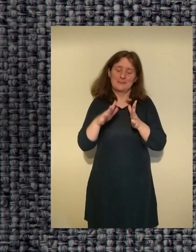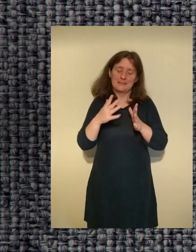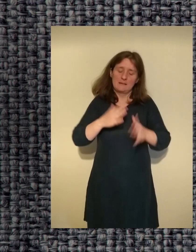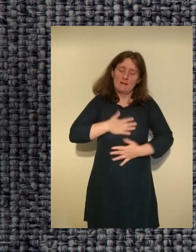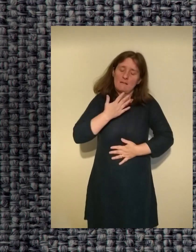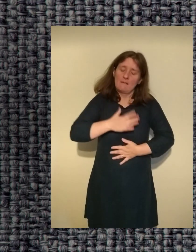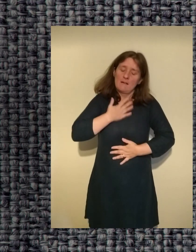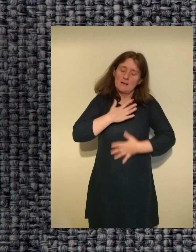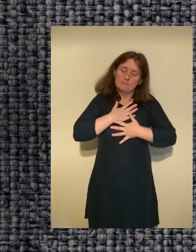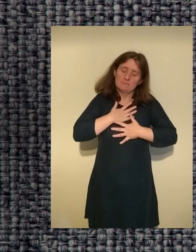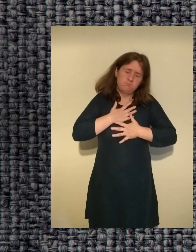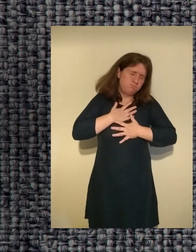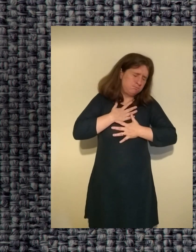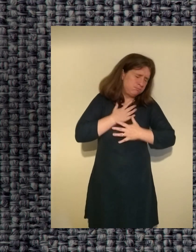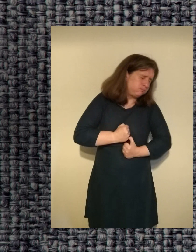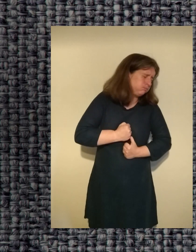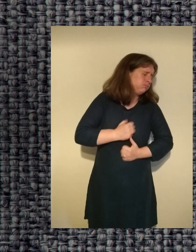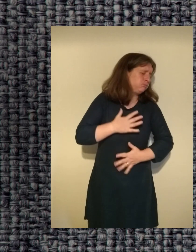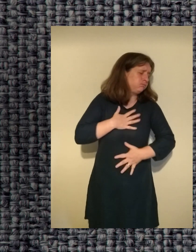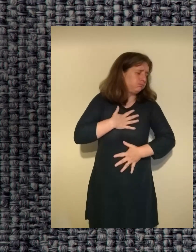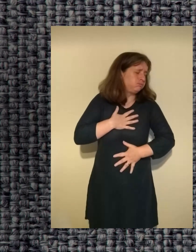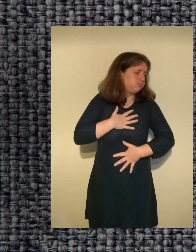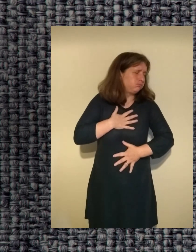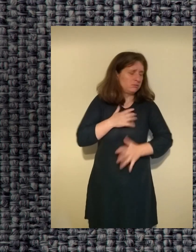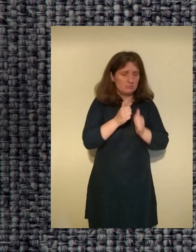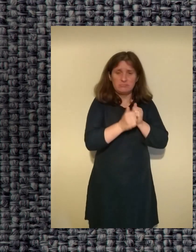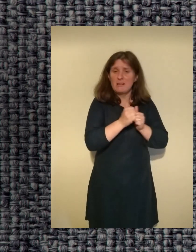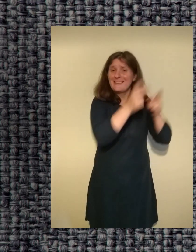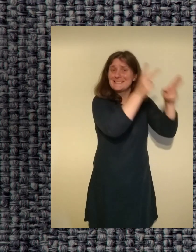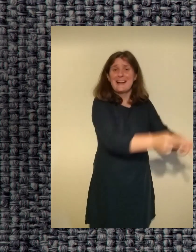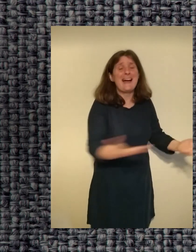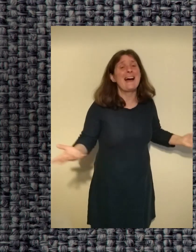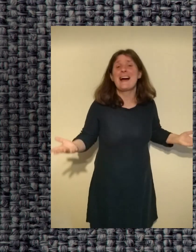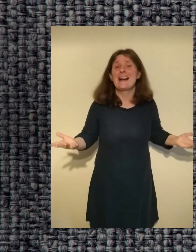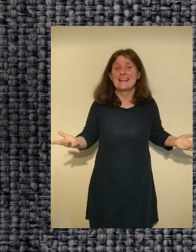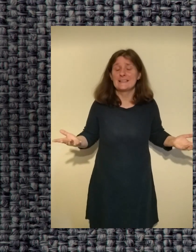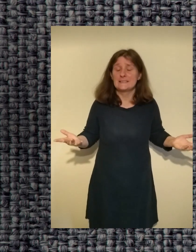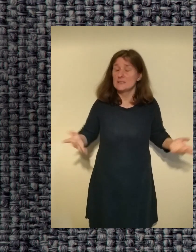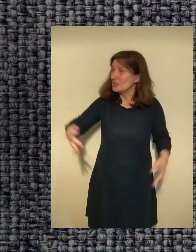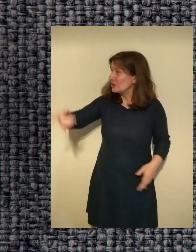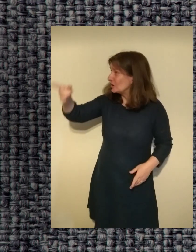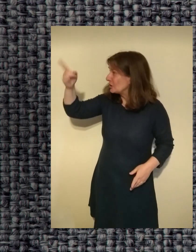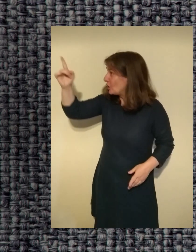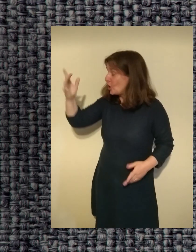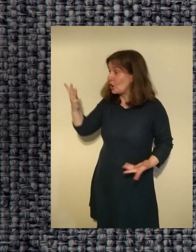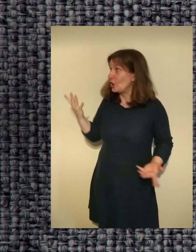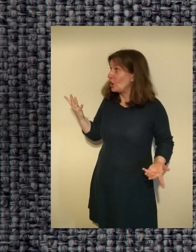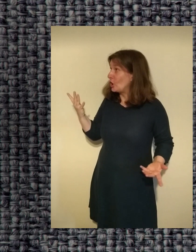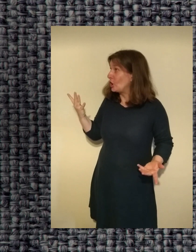Mary and Martha had been in tears. Their heart was broken at the loss of their beloved brother.